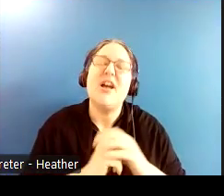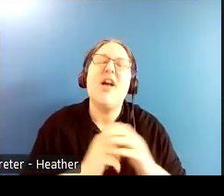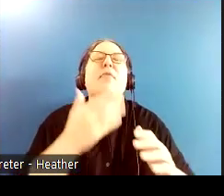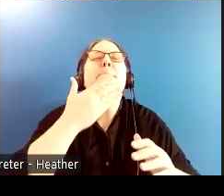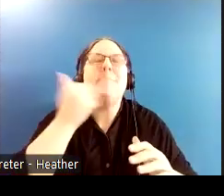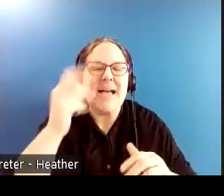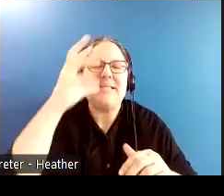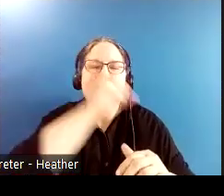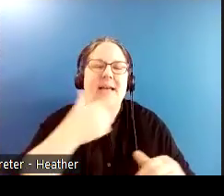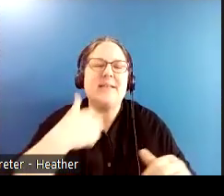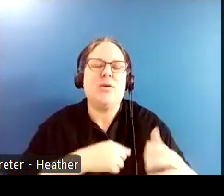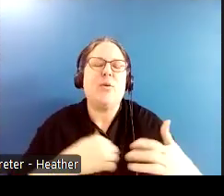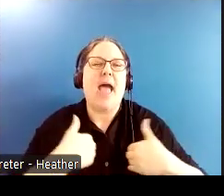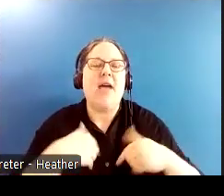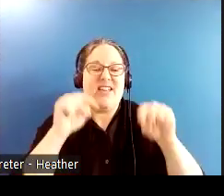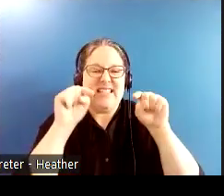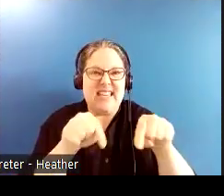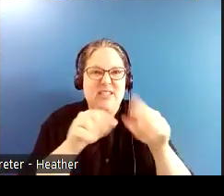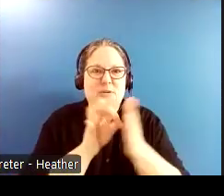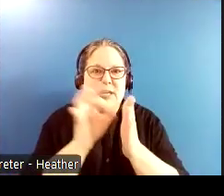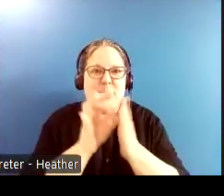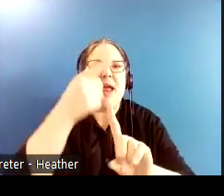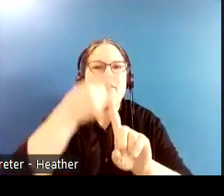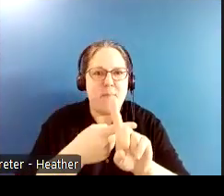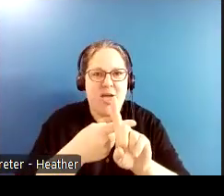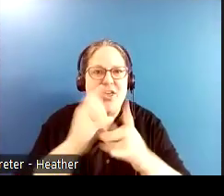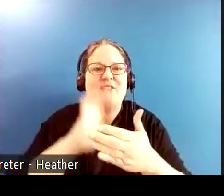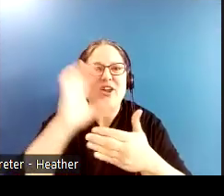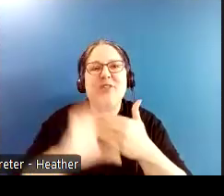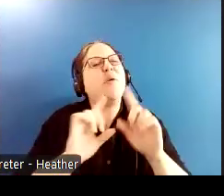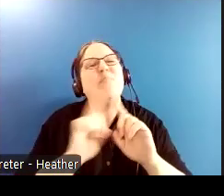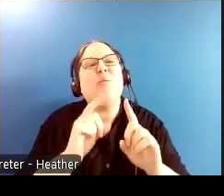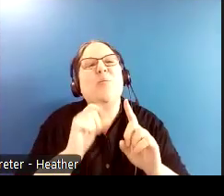is some kind of calendar. The tricky part is figuring out exactly what kind of calendar. So,